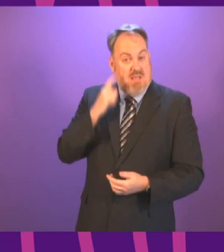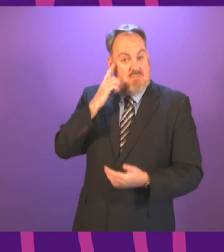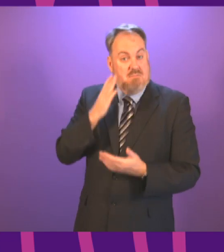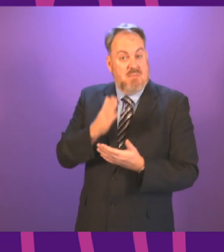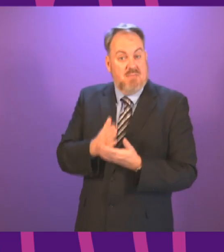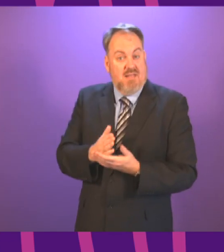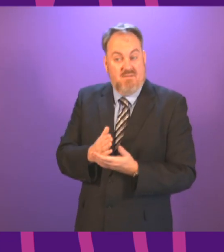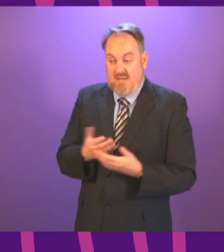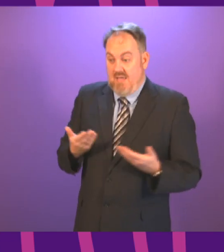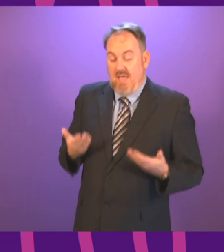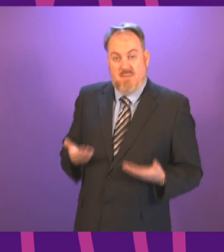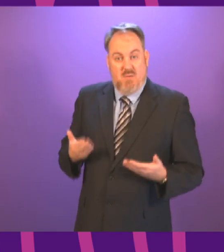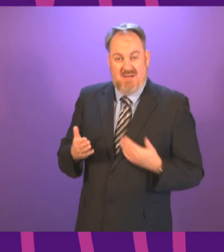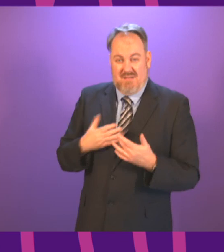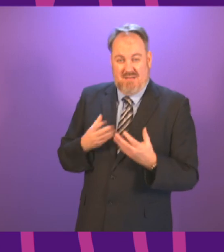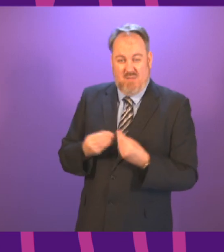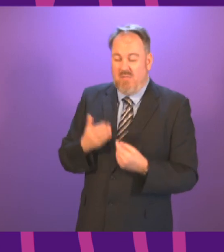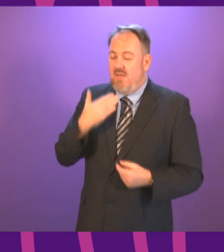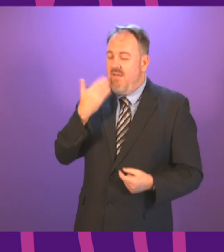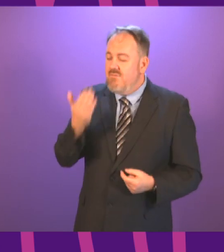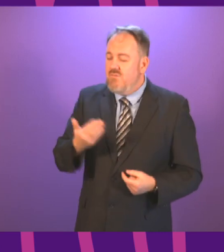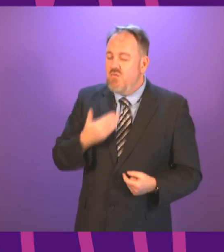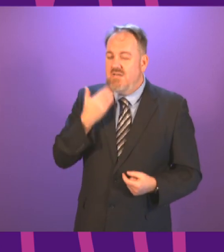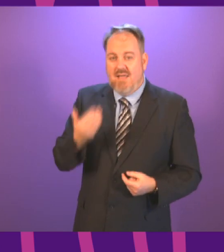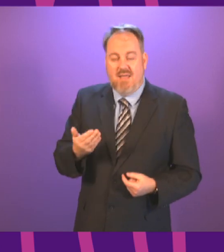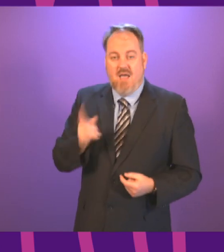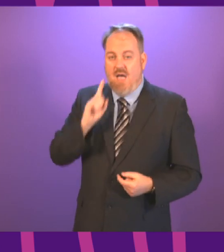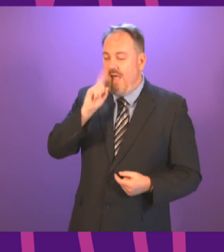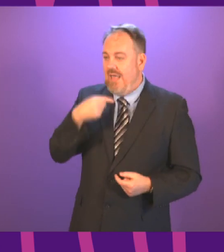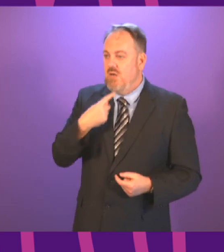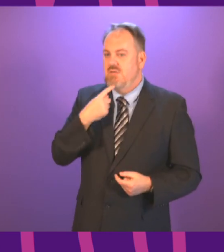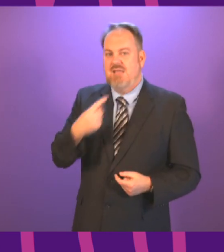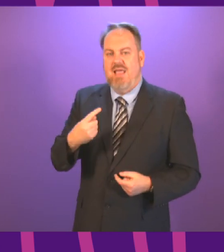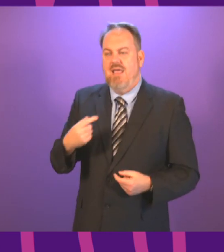Given what I and other ministers are dealing with every day right now, I will never stand